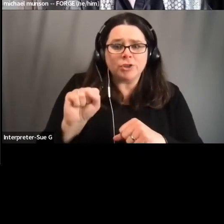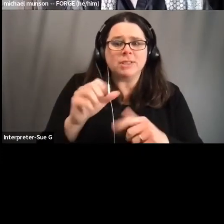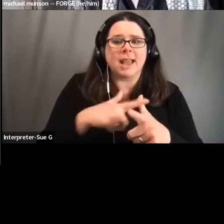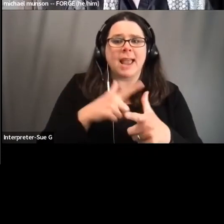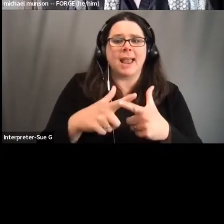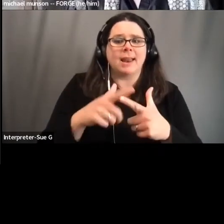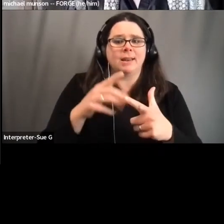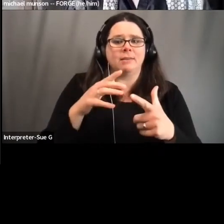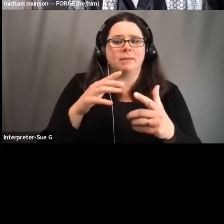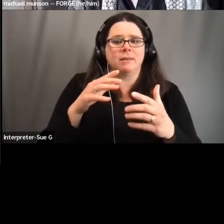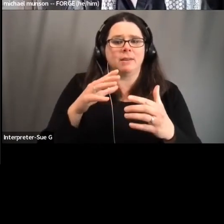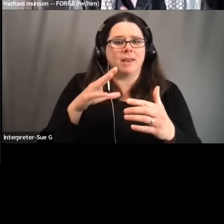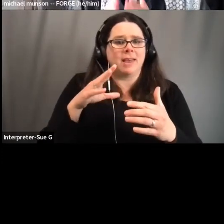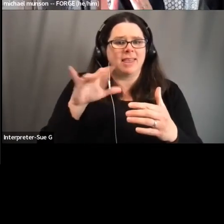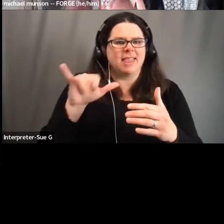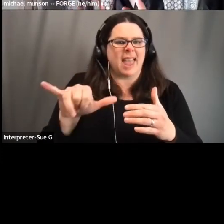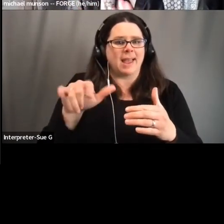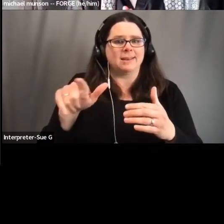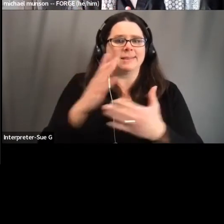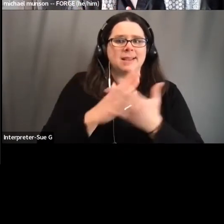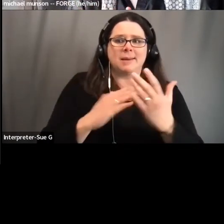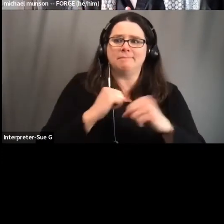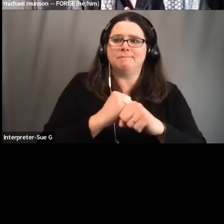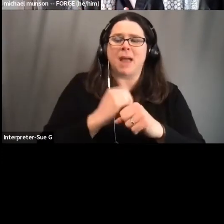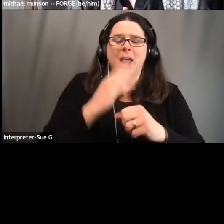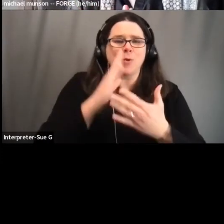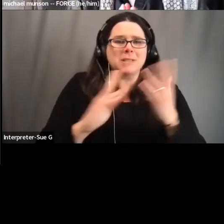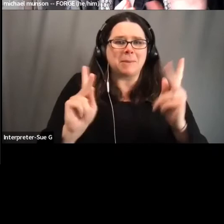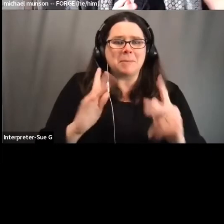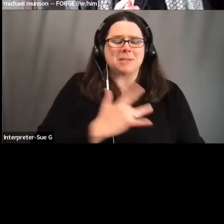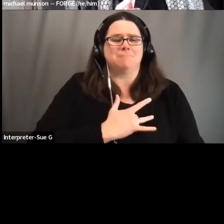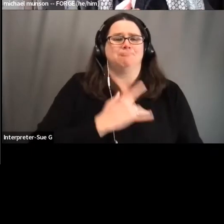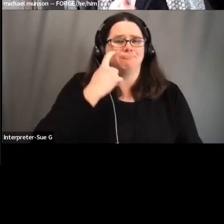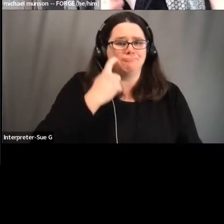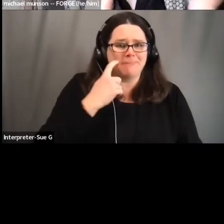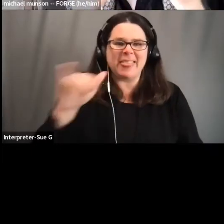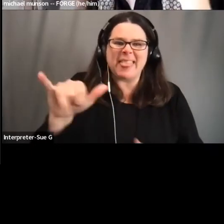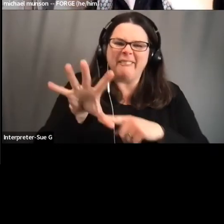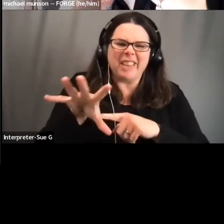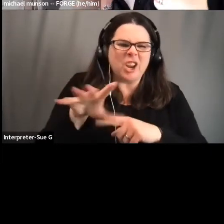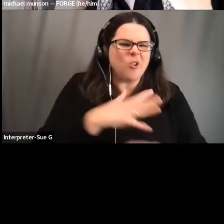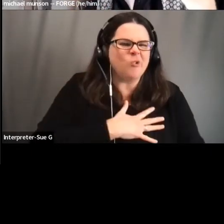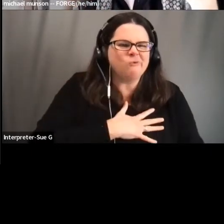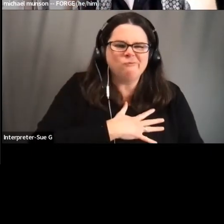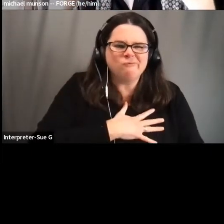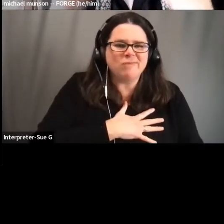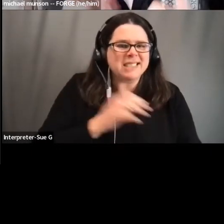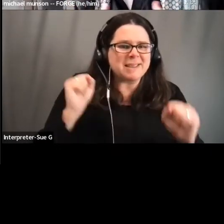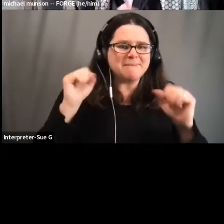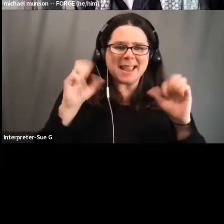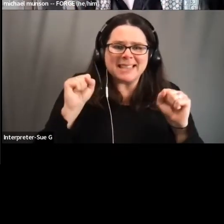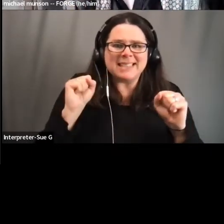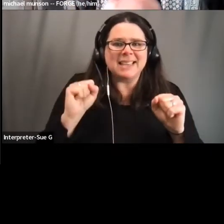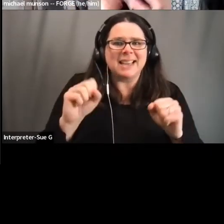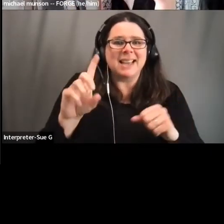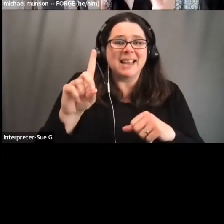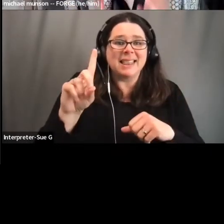So and I know that some people are saying that they're crying. That video is just like amazing and the data is hard.